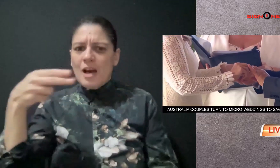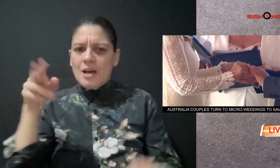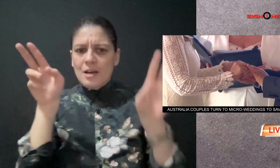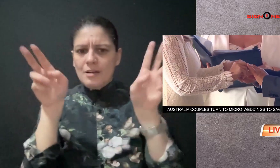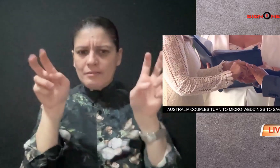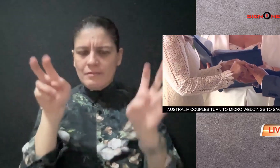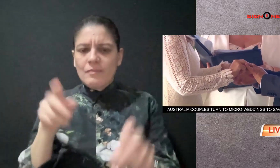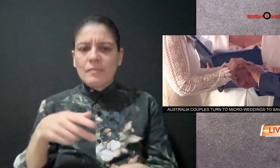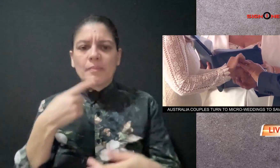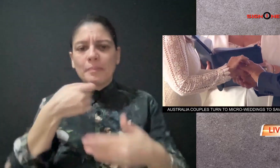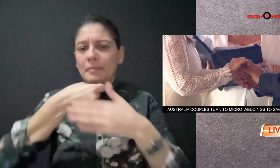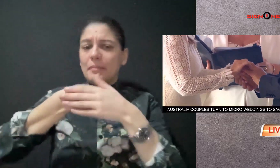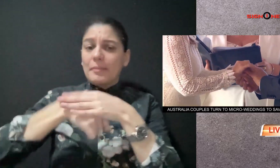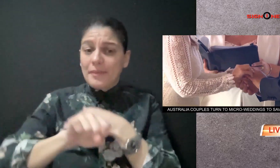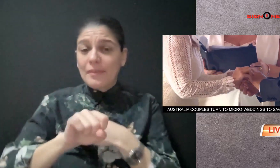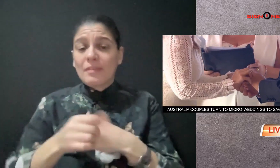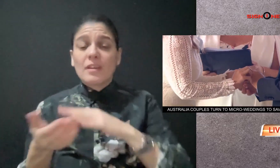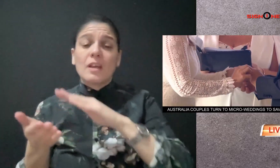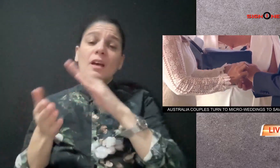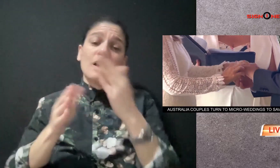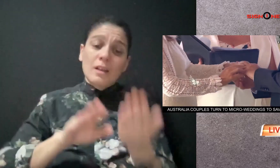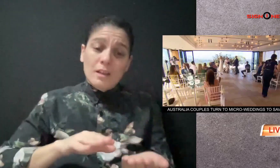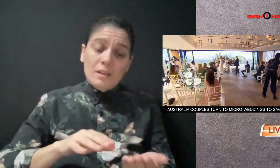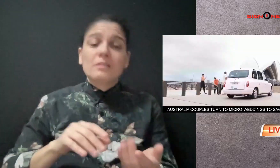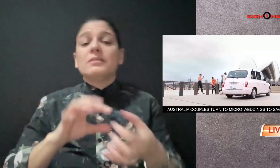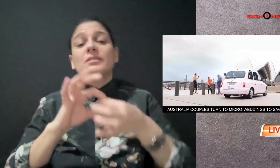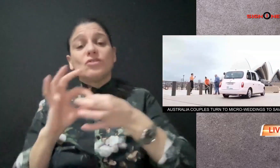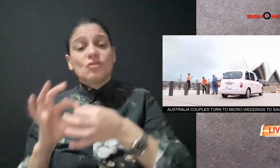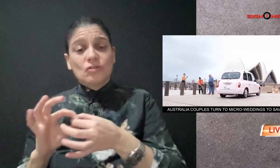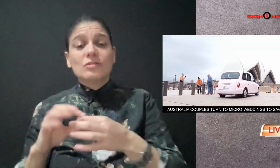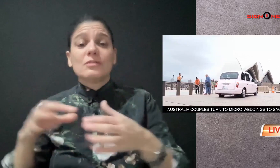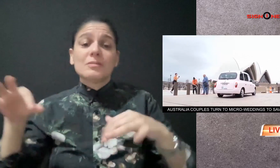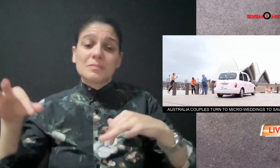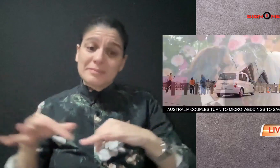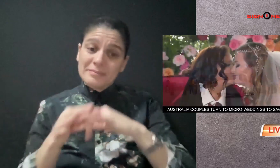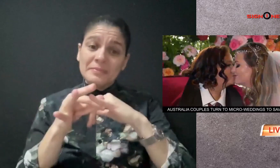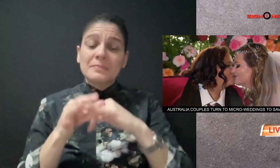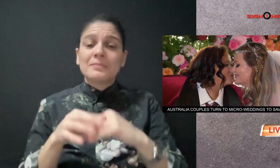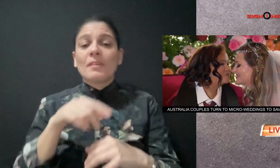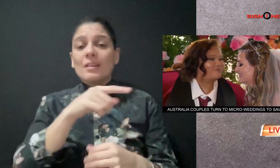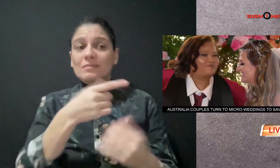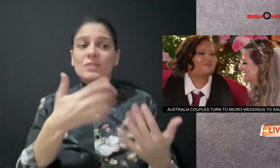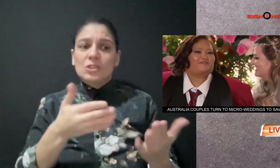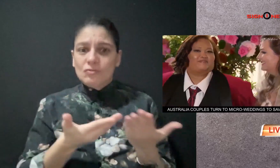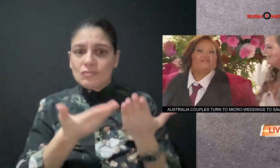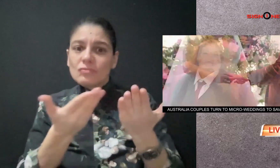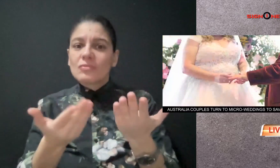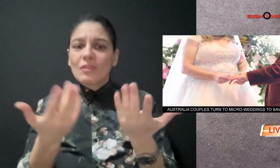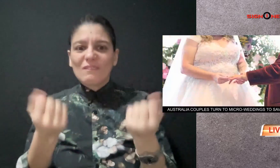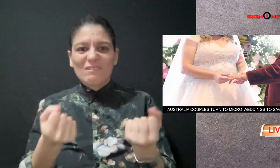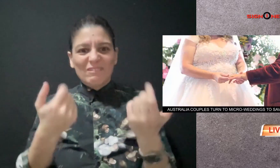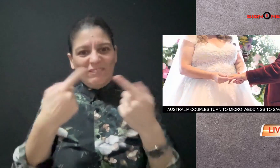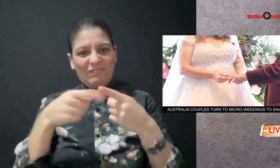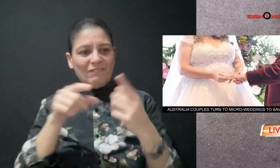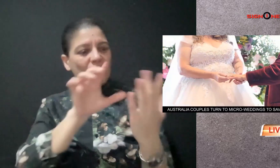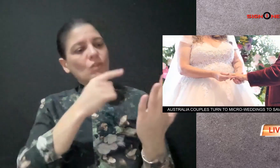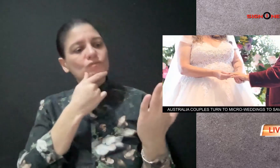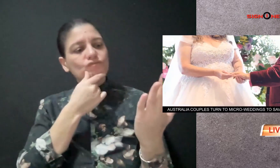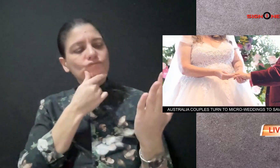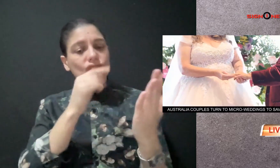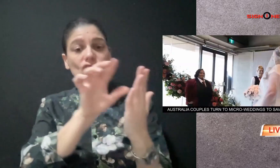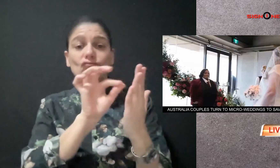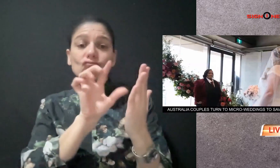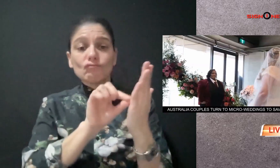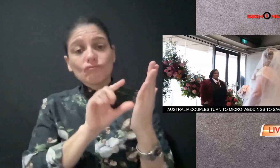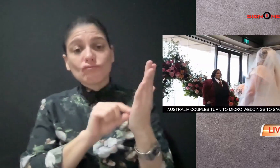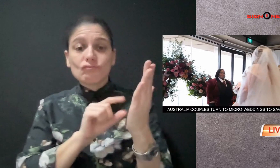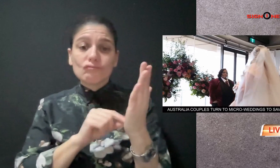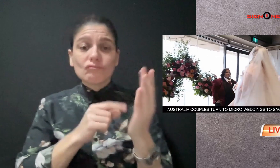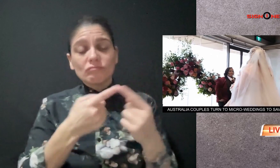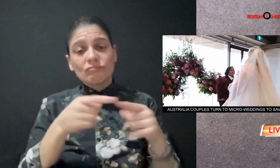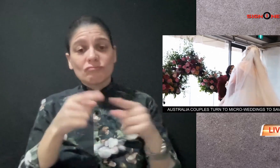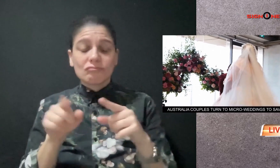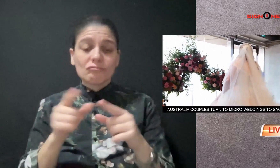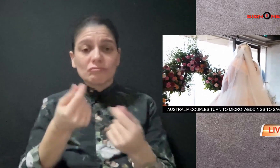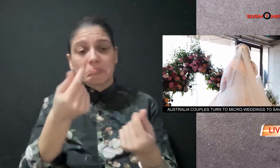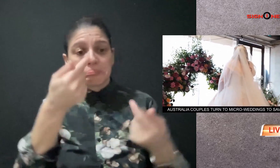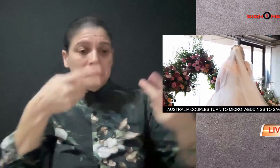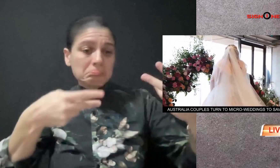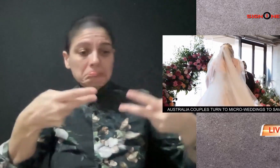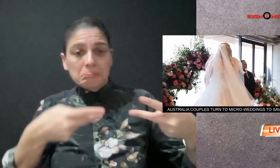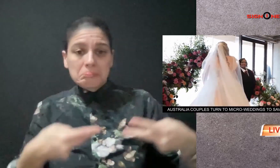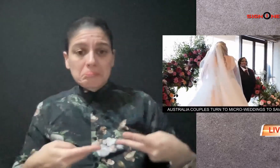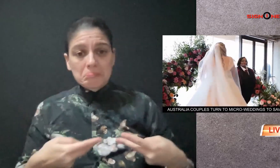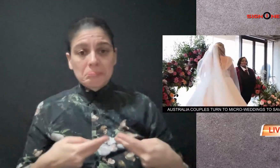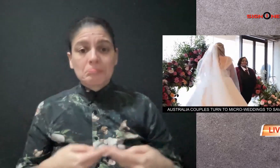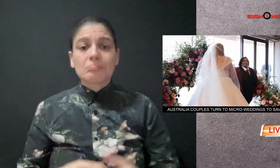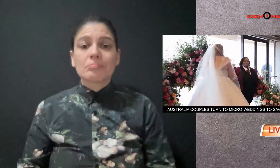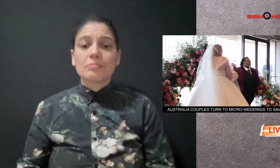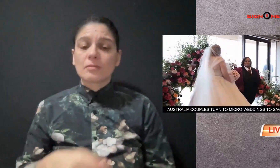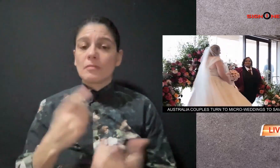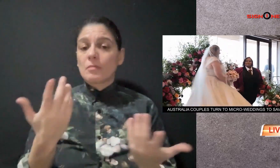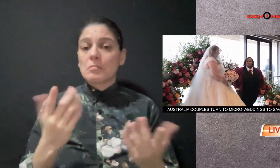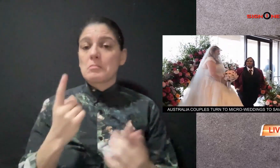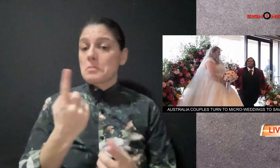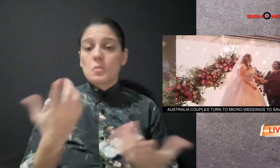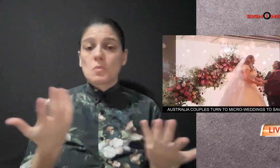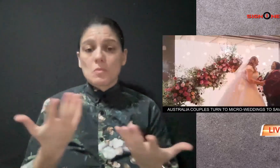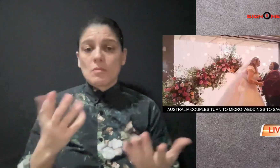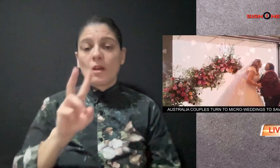a company called births deaths and marriages has been offering micro wedding packages